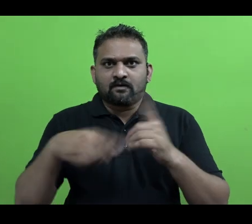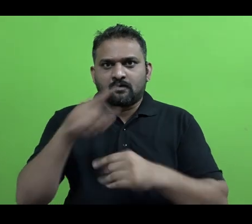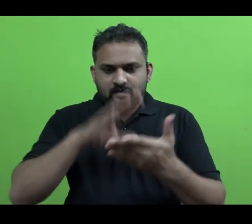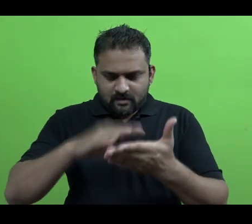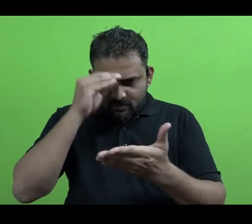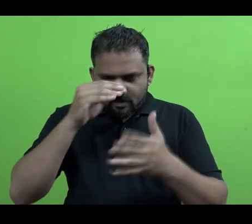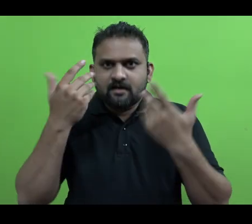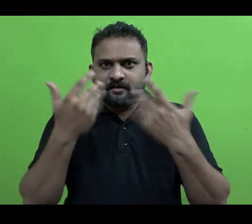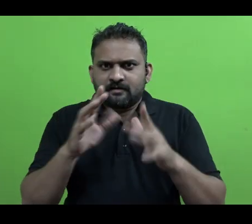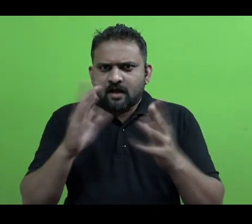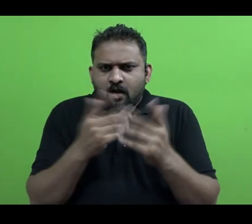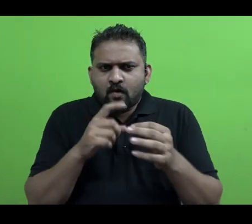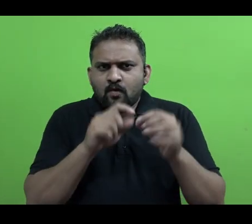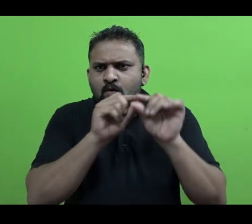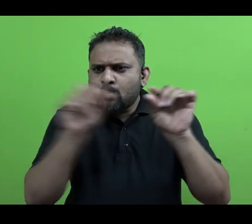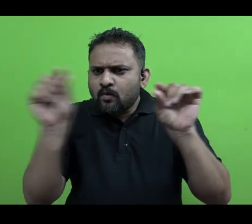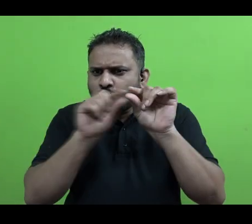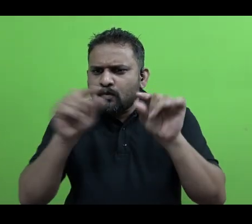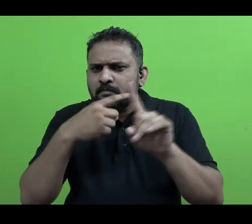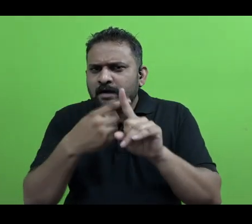Now that we've learned how to solve a word problem,